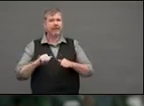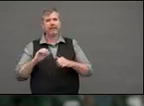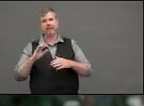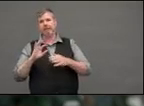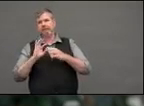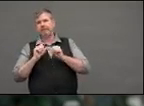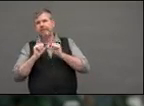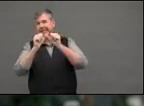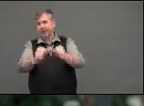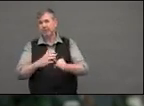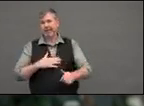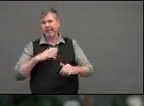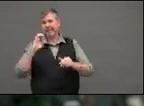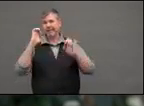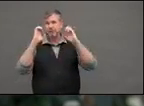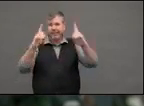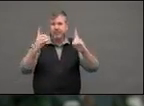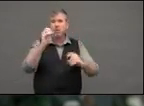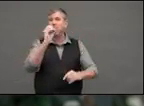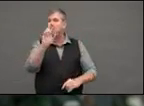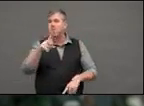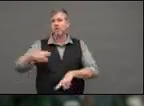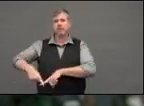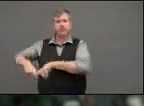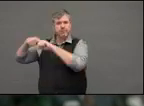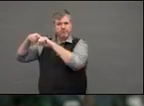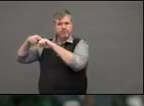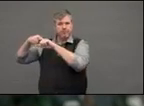because i also have to provide for my family with